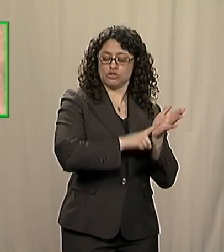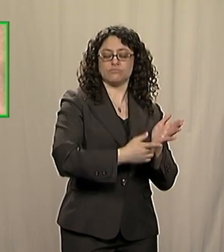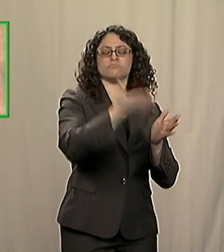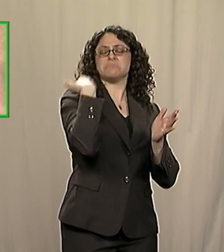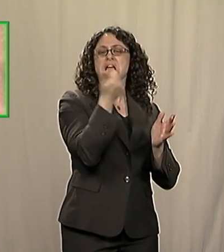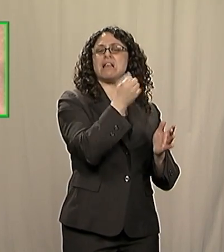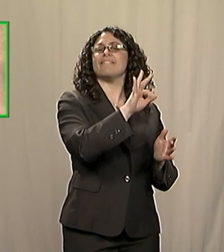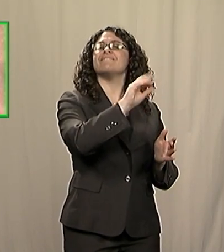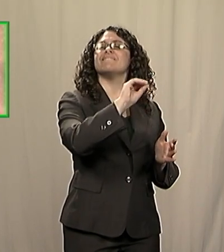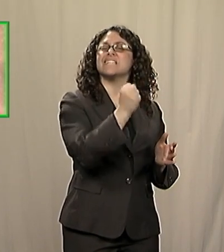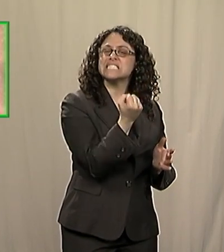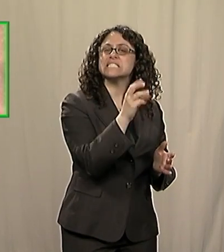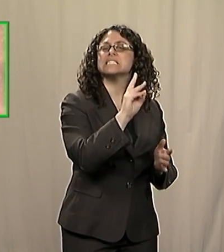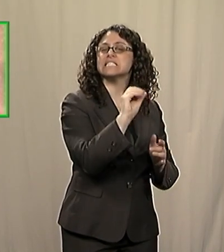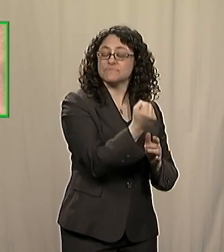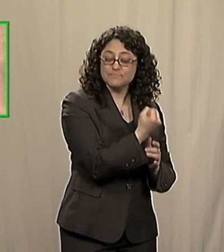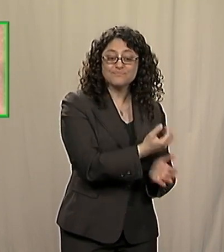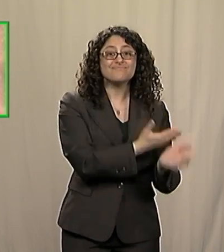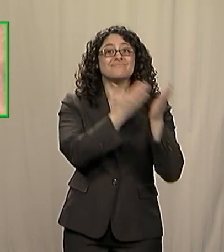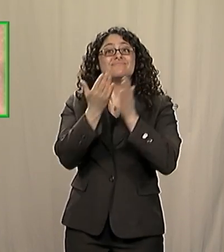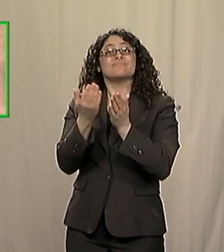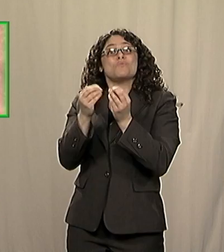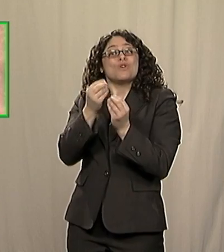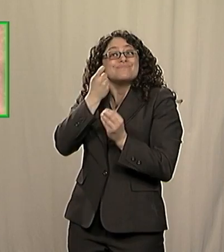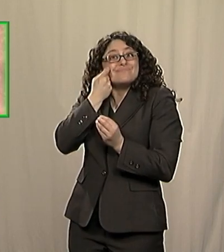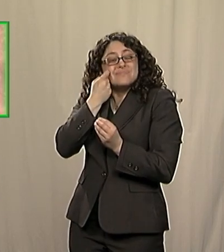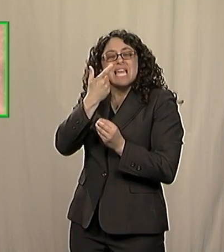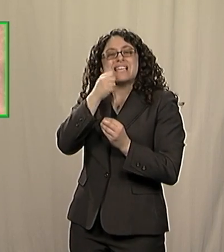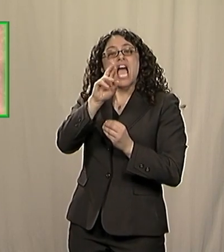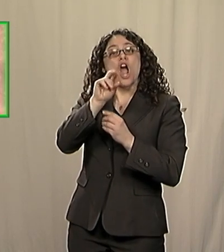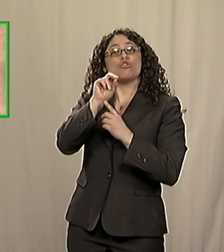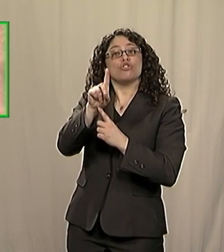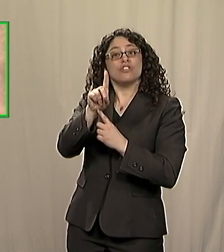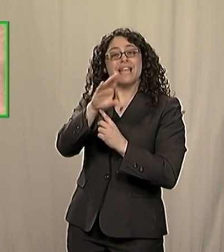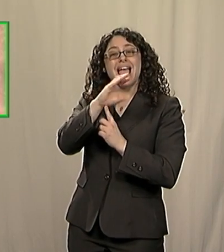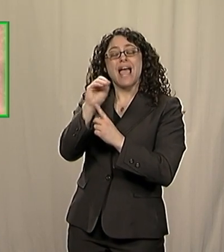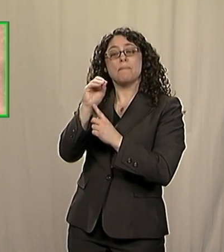Some recent work by Pickering looked